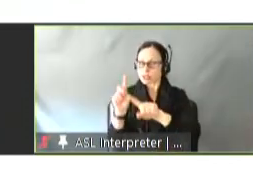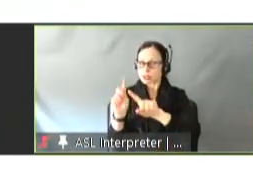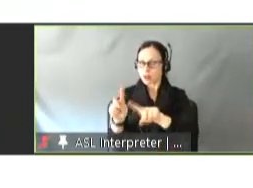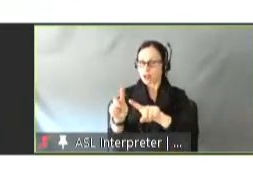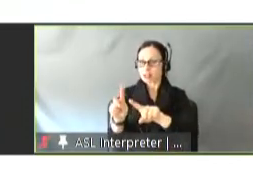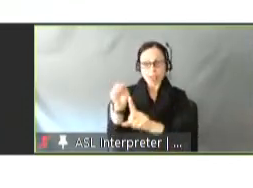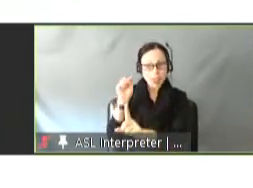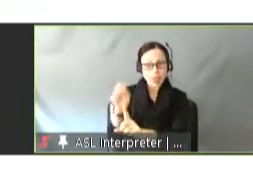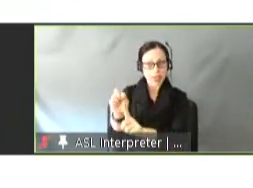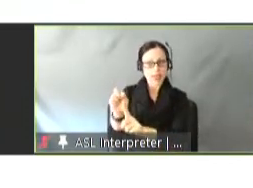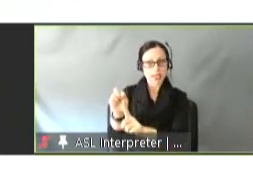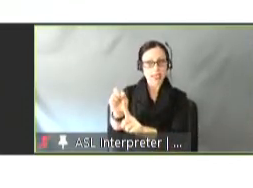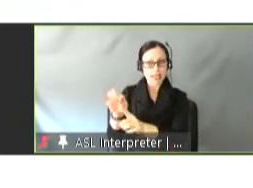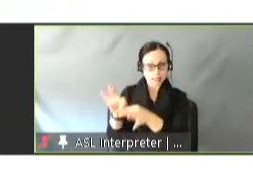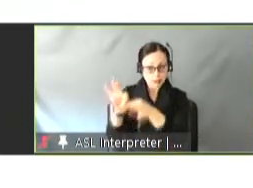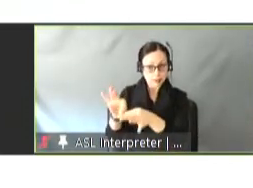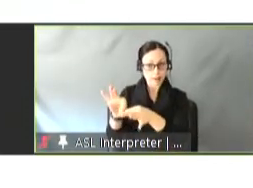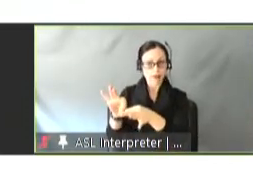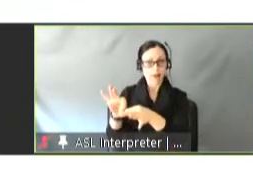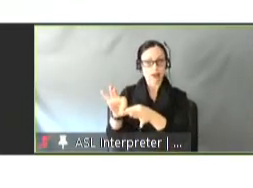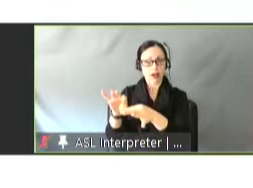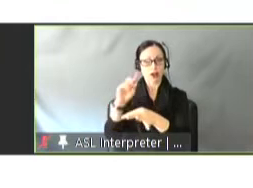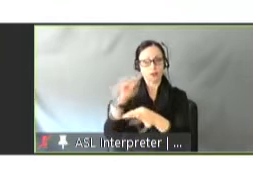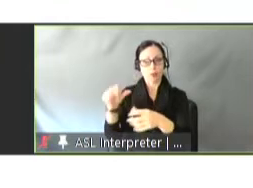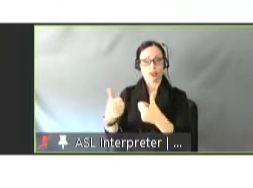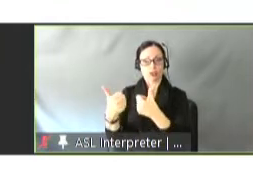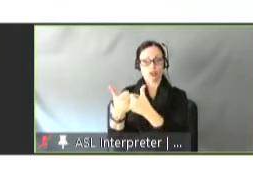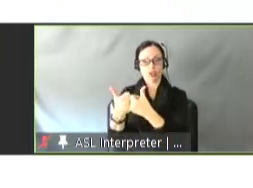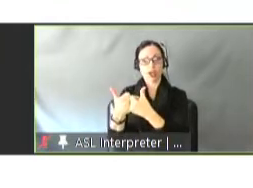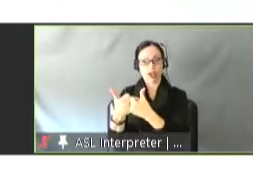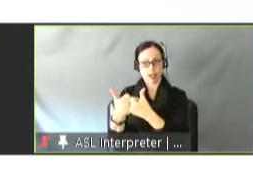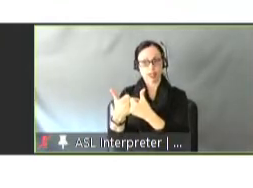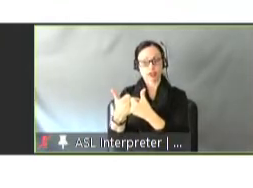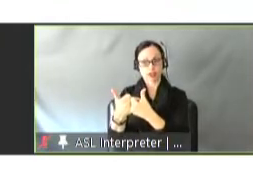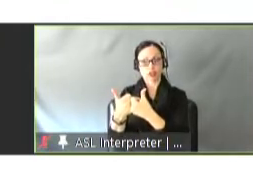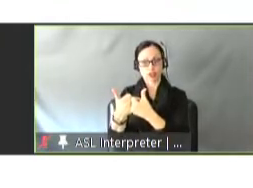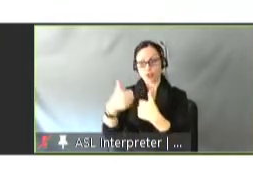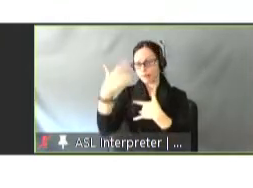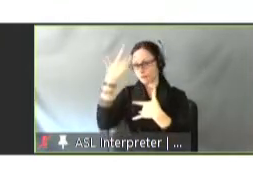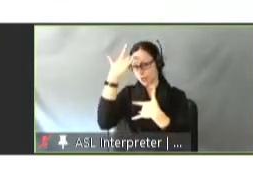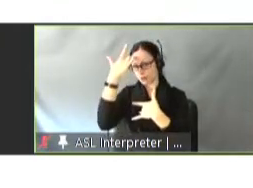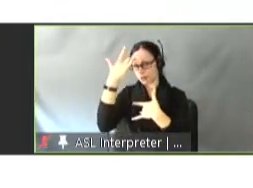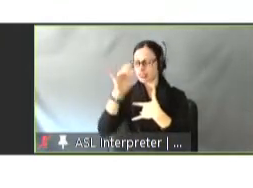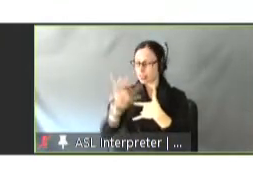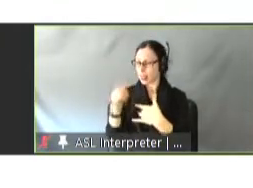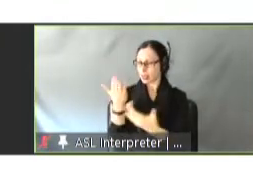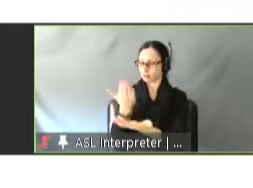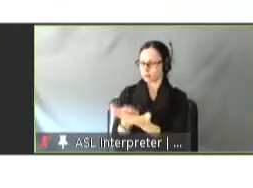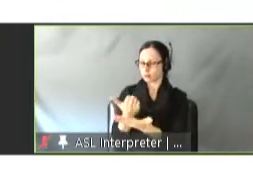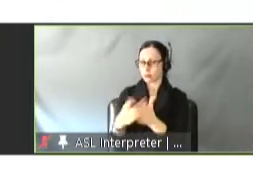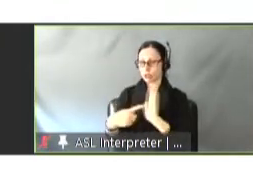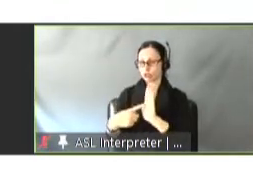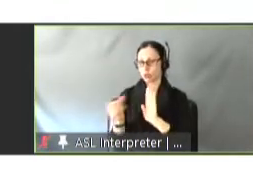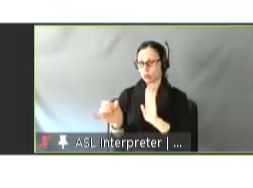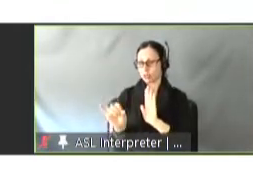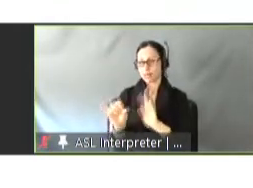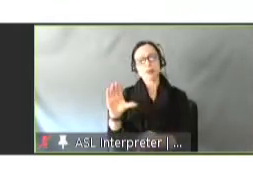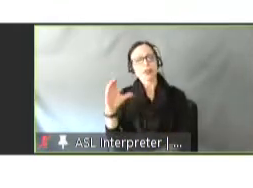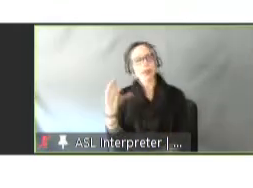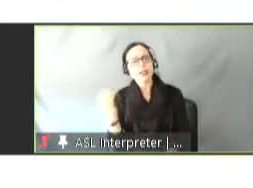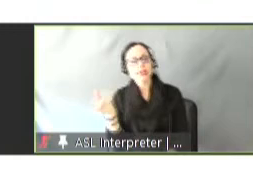specific to the challenge virus and showed the same thing. So, it seemed like the animals that